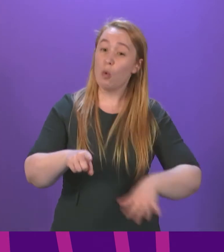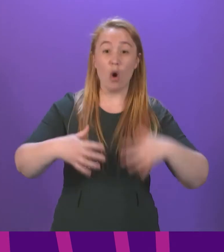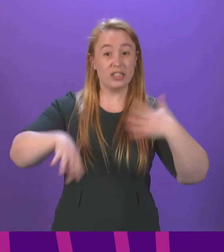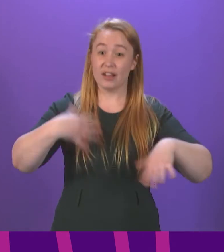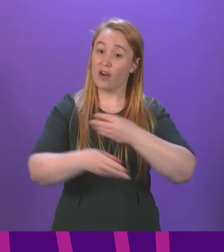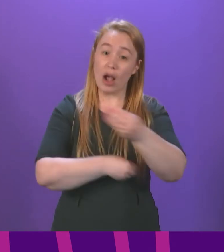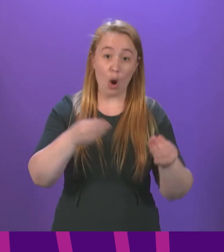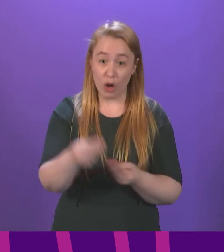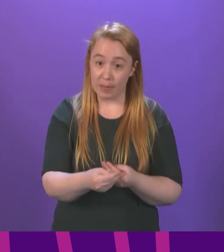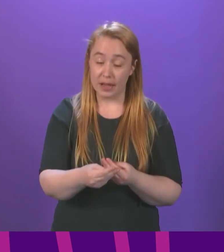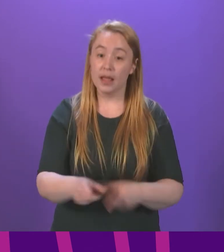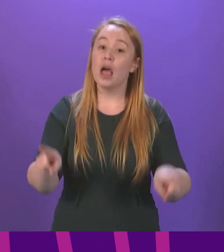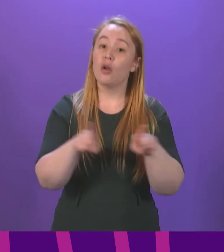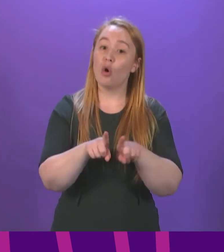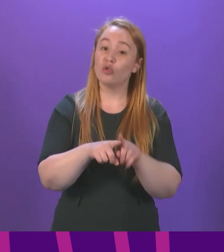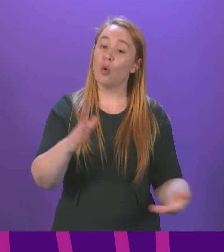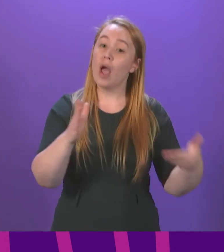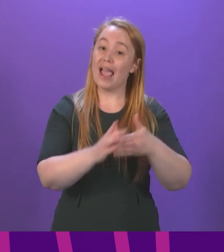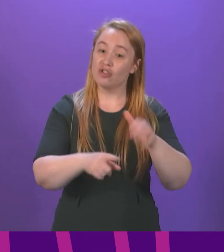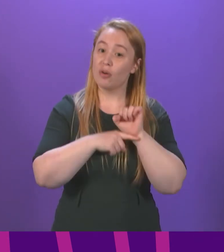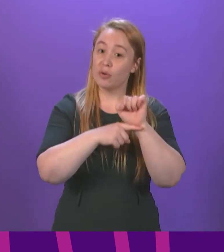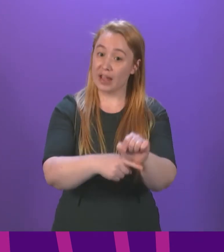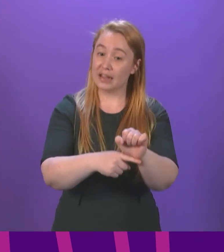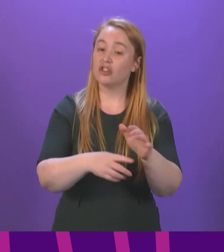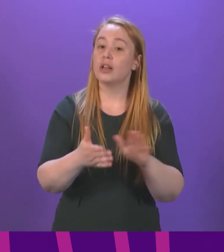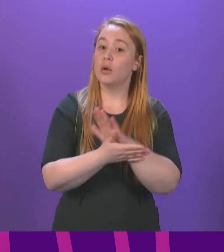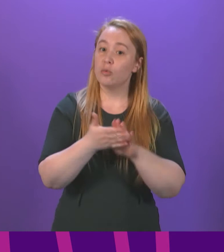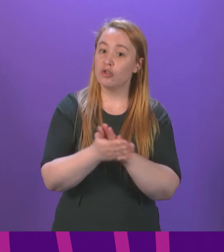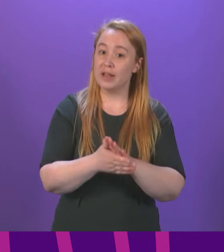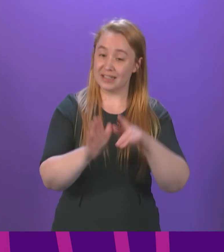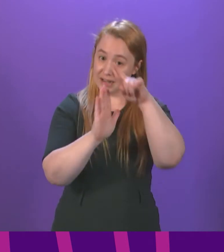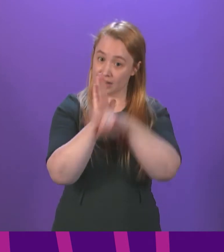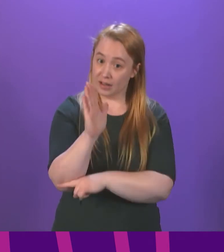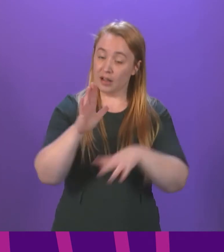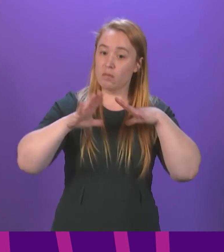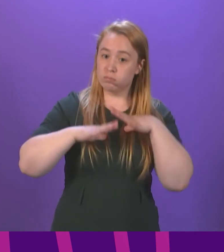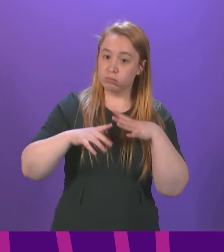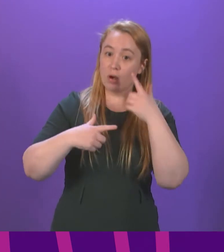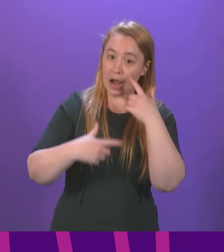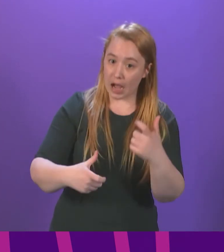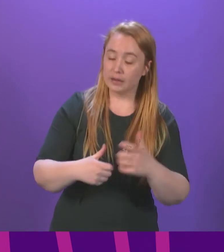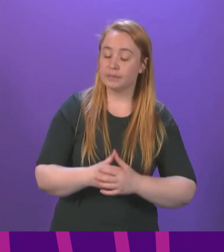crucially, to provide an additional protective layer to support the easing of restrictions for key groups and sectors.